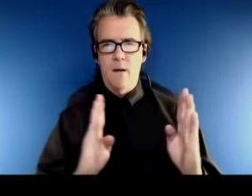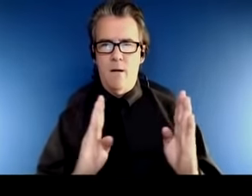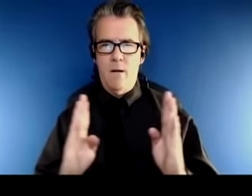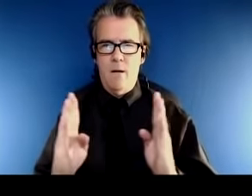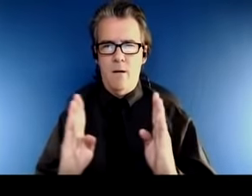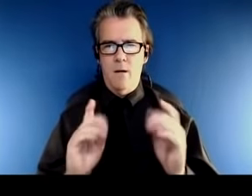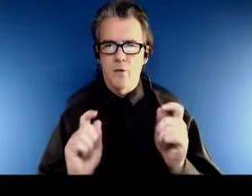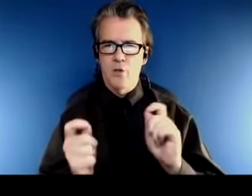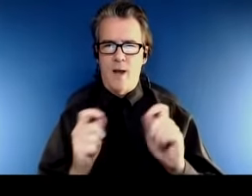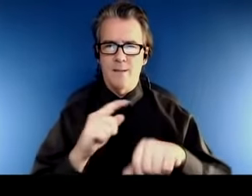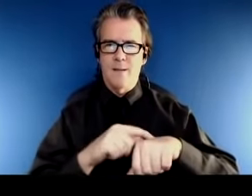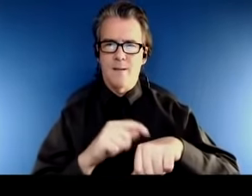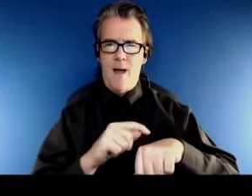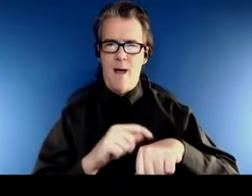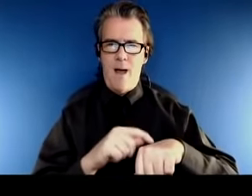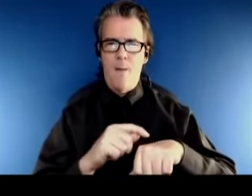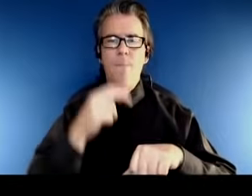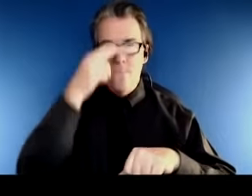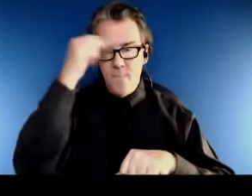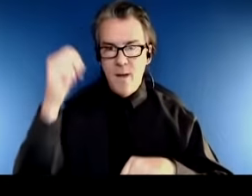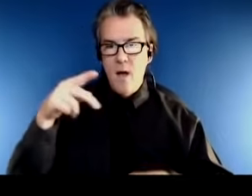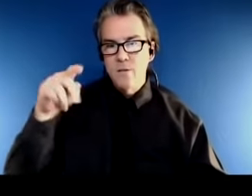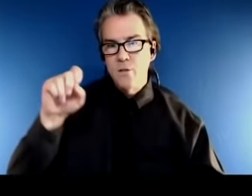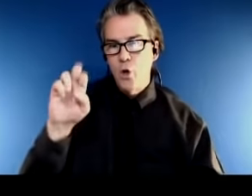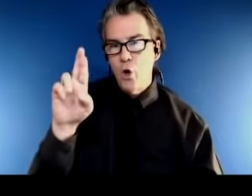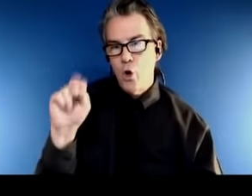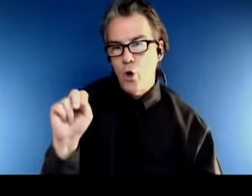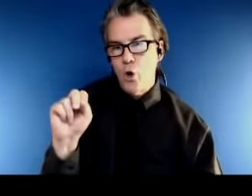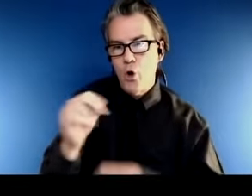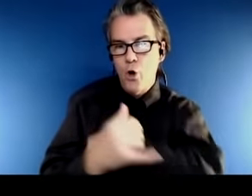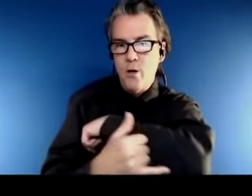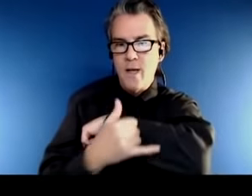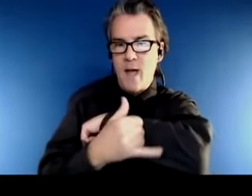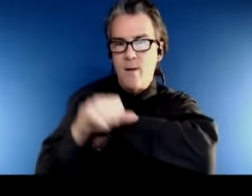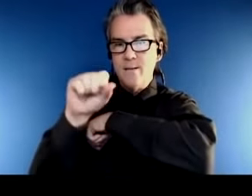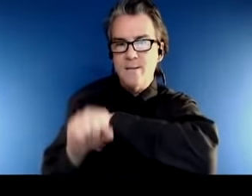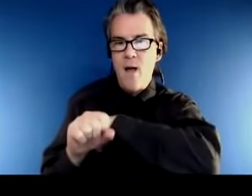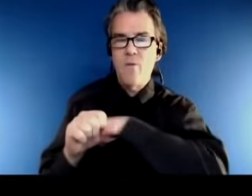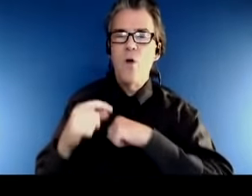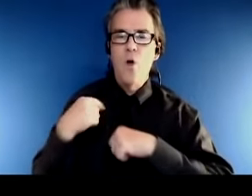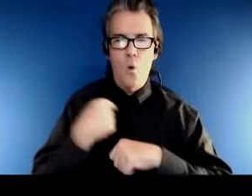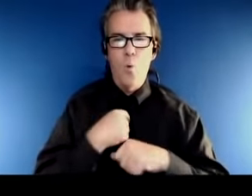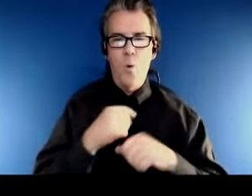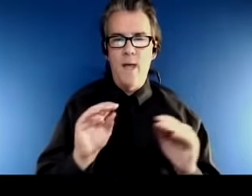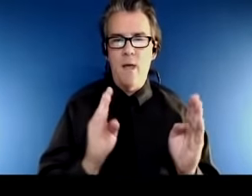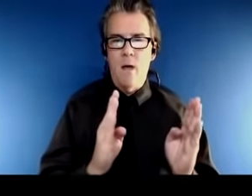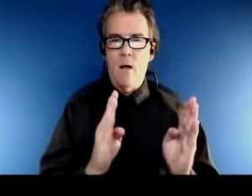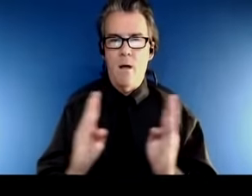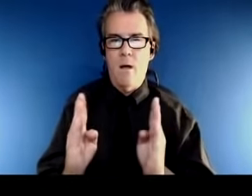we're going to see these all-clear come in right around daybreak, maybe a couple hours prior to that.